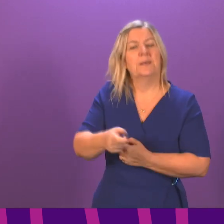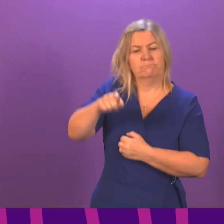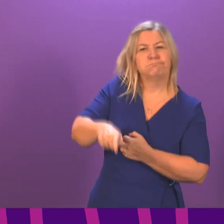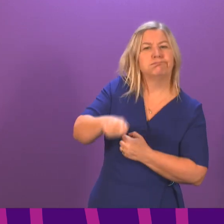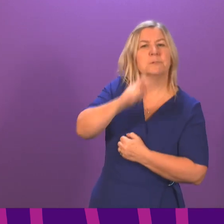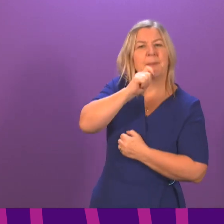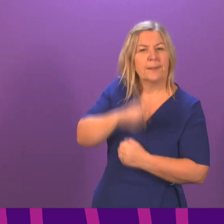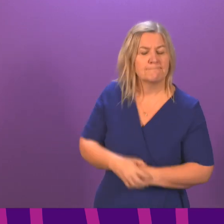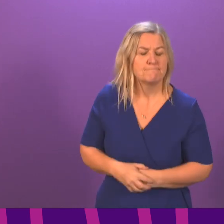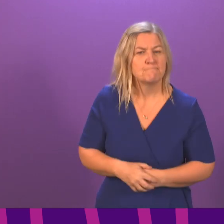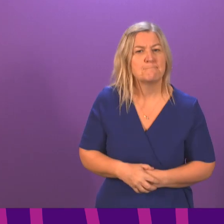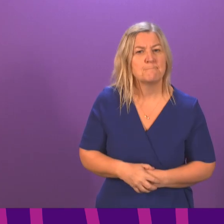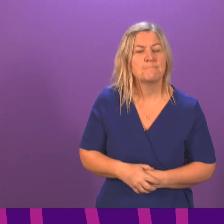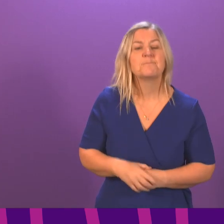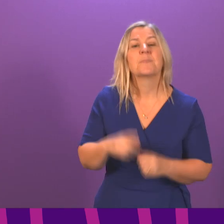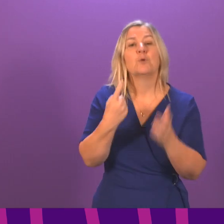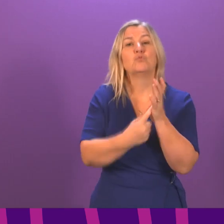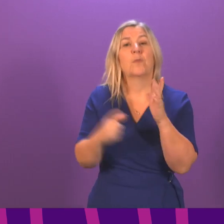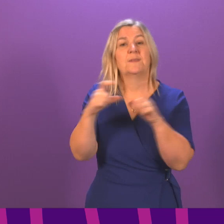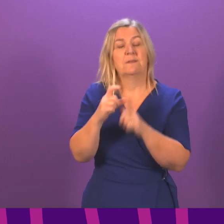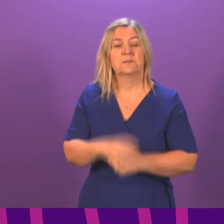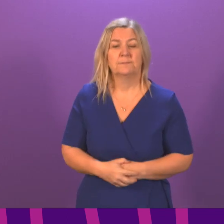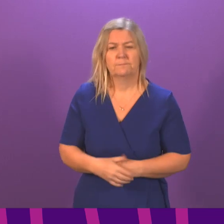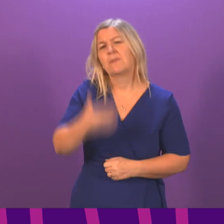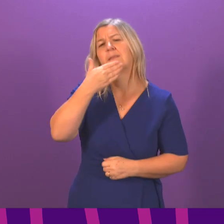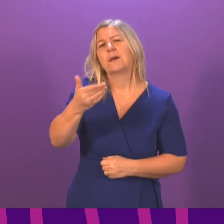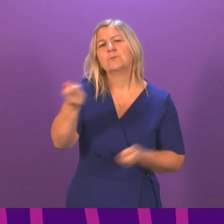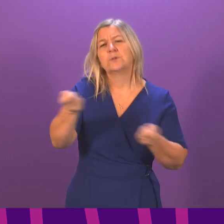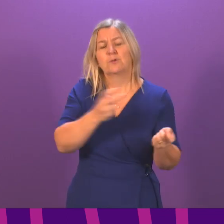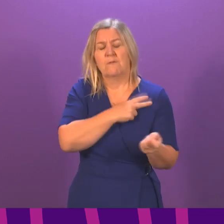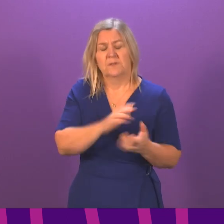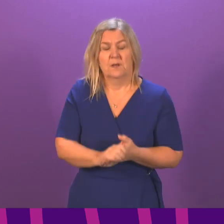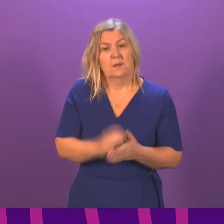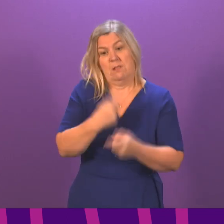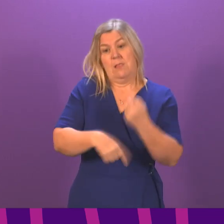1. Ruth Davidson (Edinburgh Central) (Con): Last year, the First Minister promised the